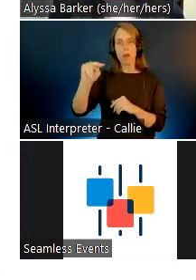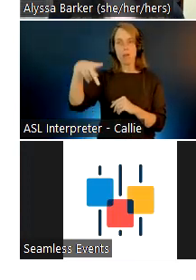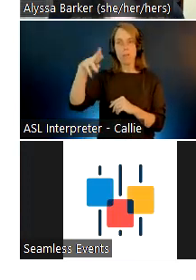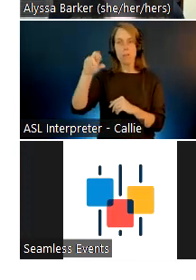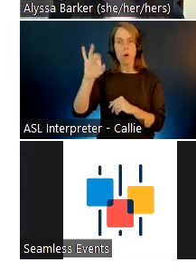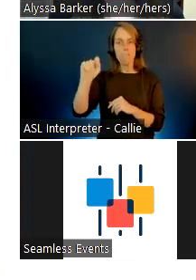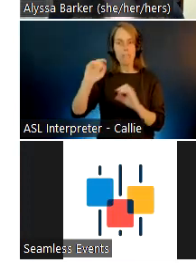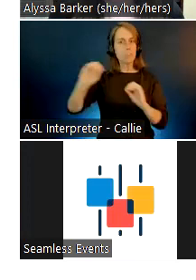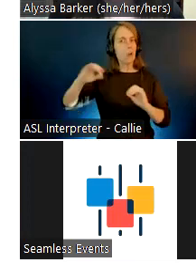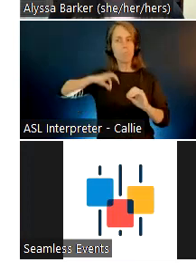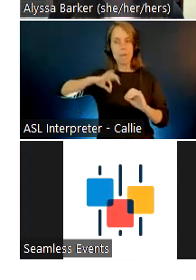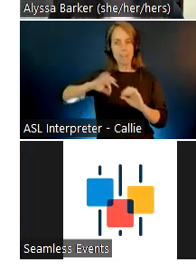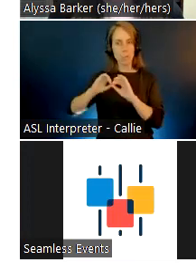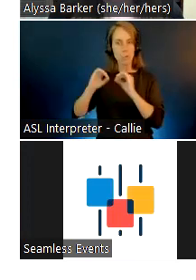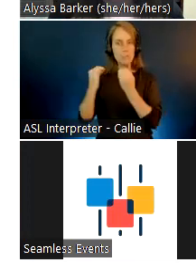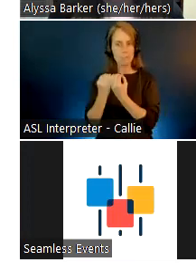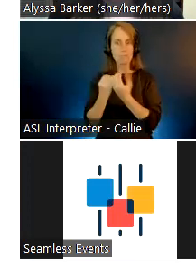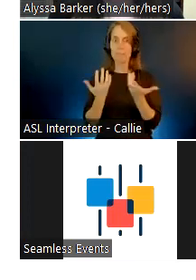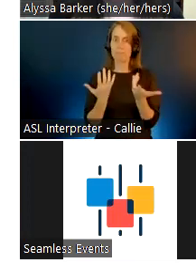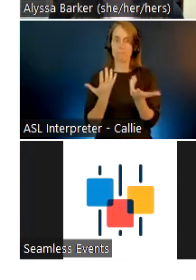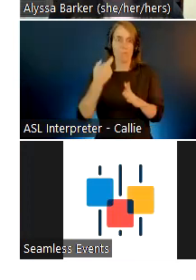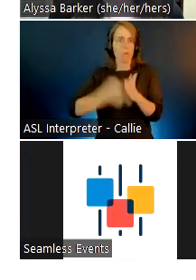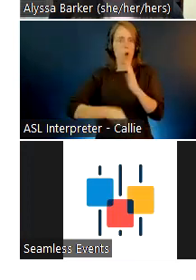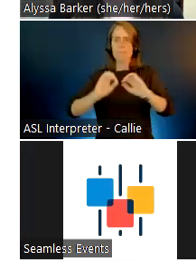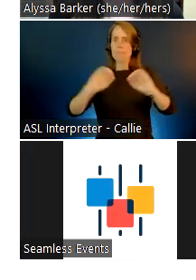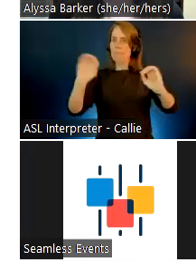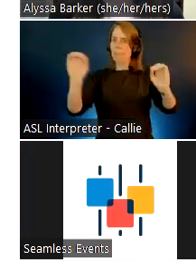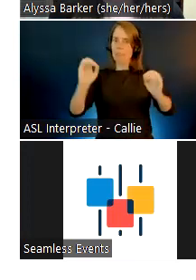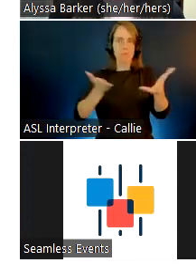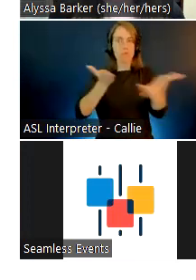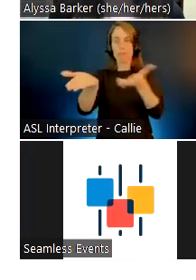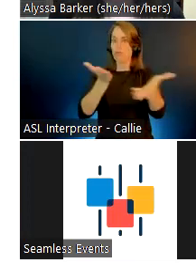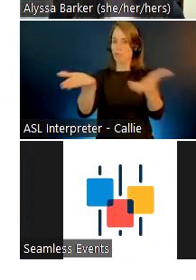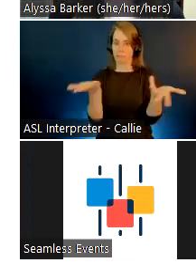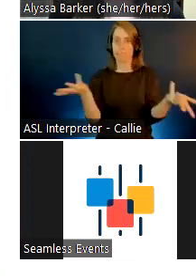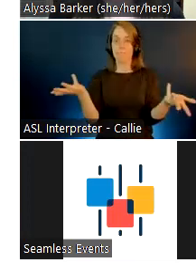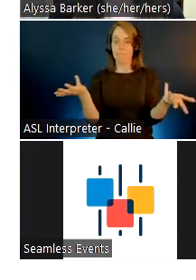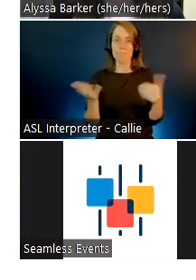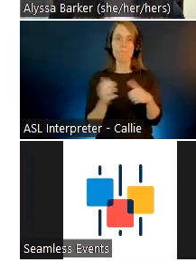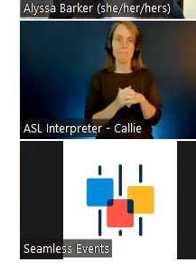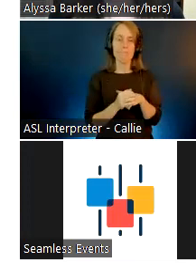help people all over the state of South Carolina we're mandated by both state and federal law to